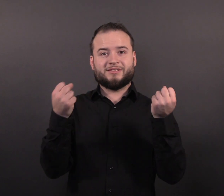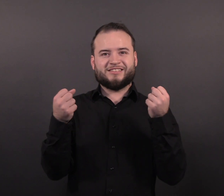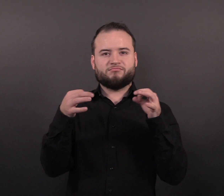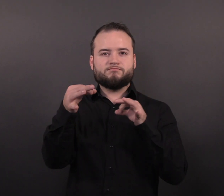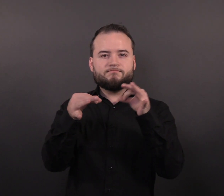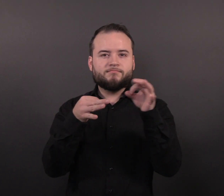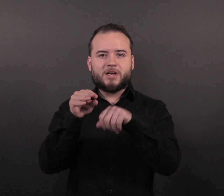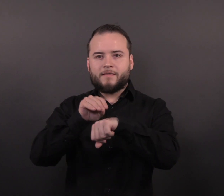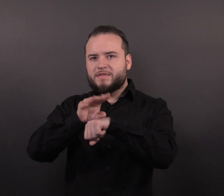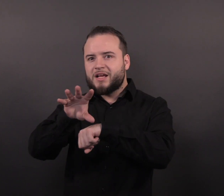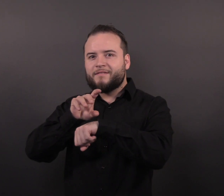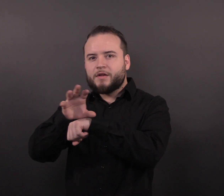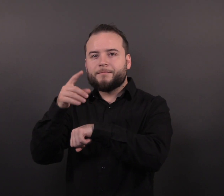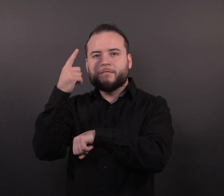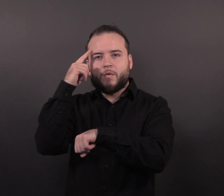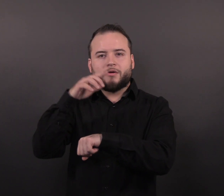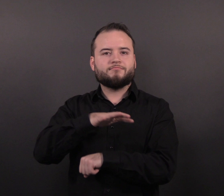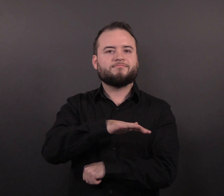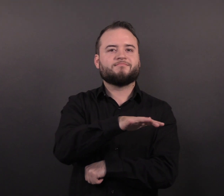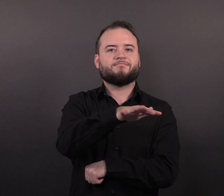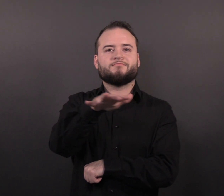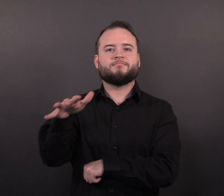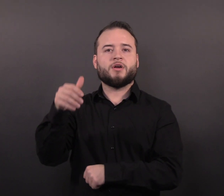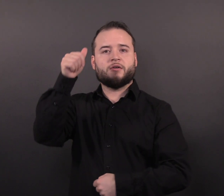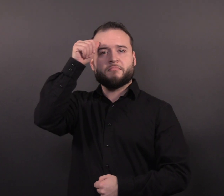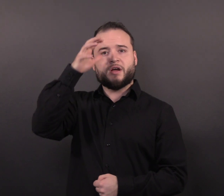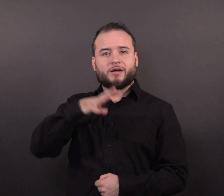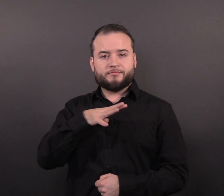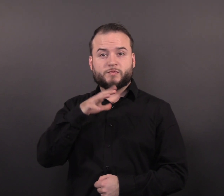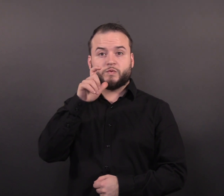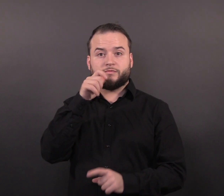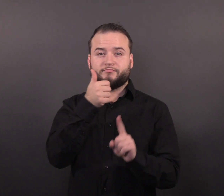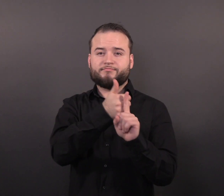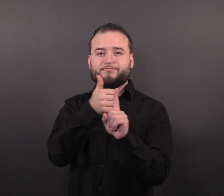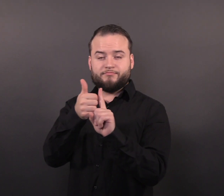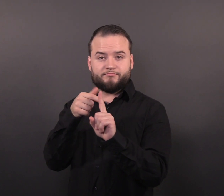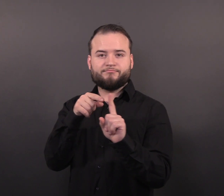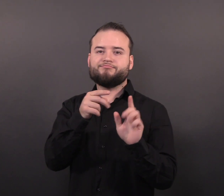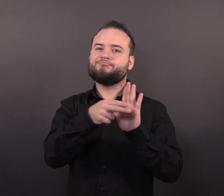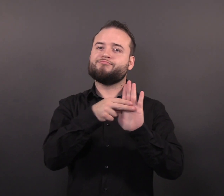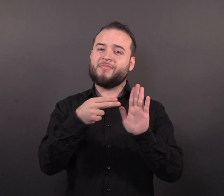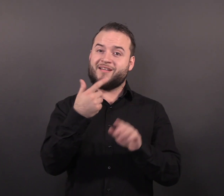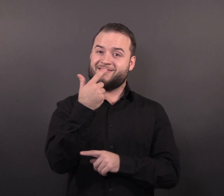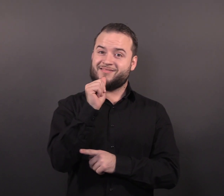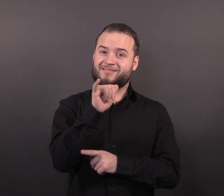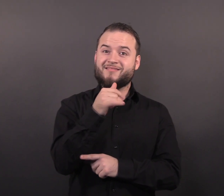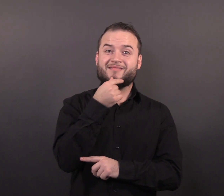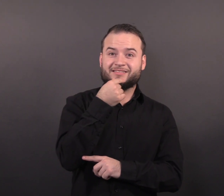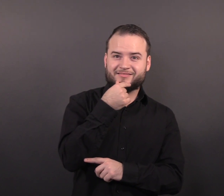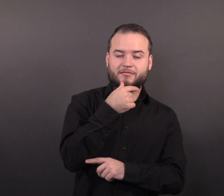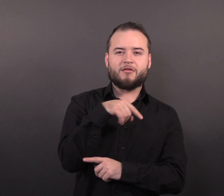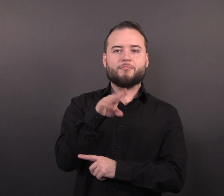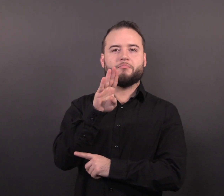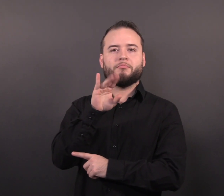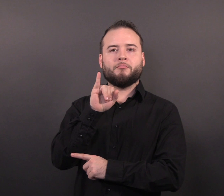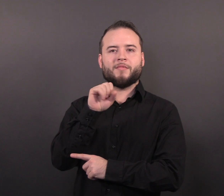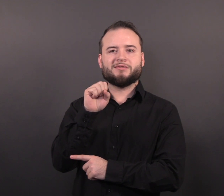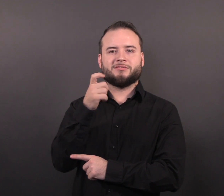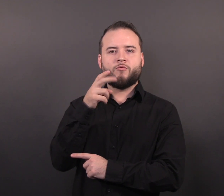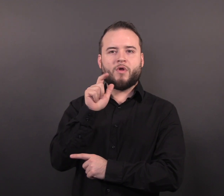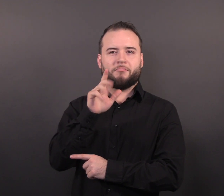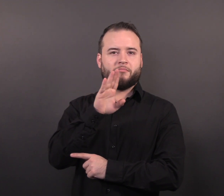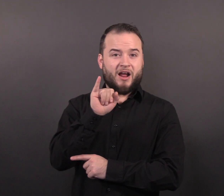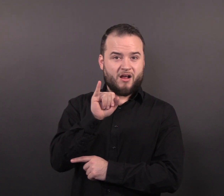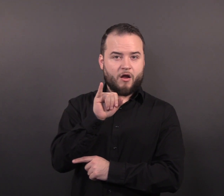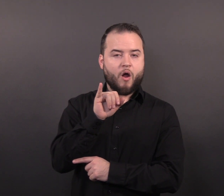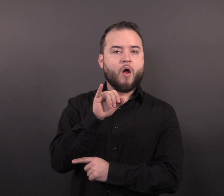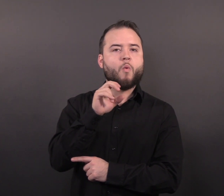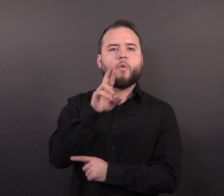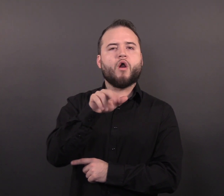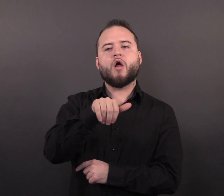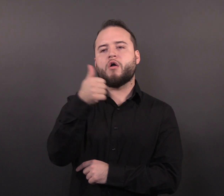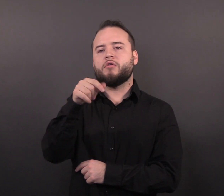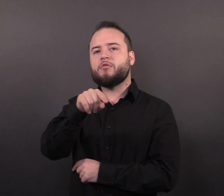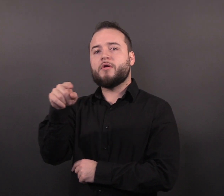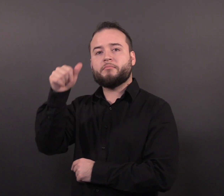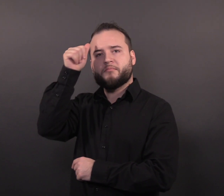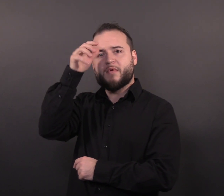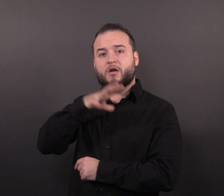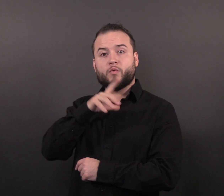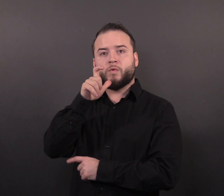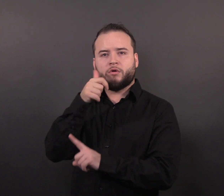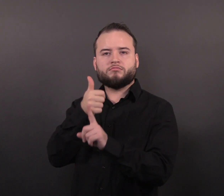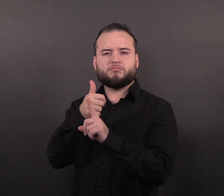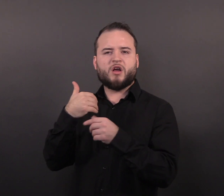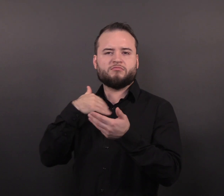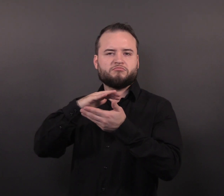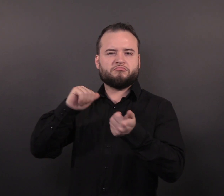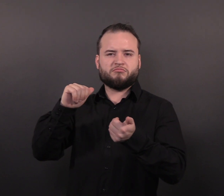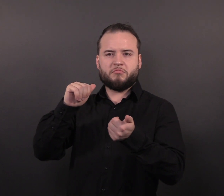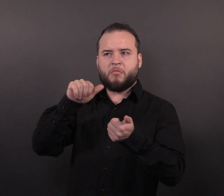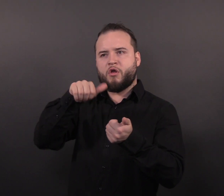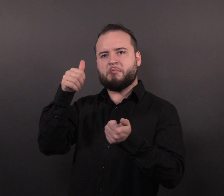Public health advice for gay, bisexual and other men who have sex with men